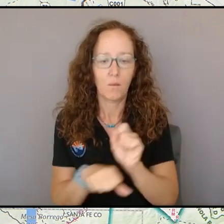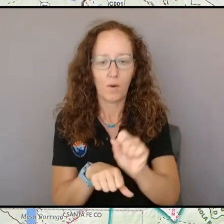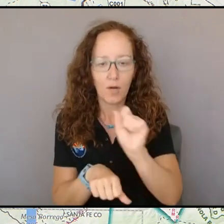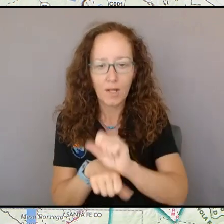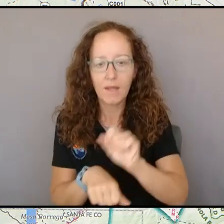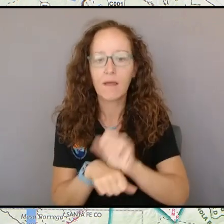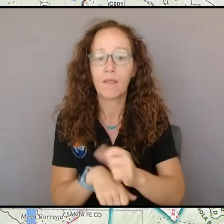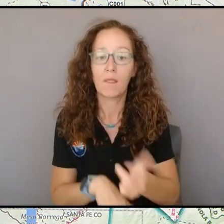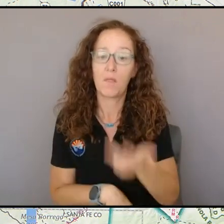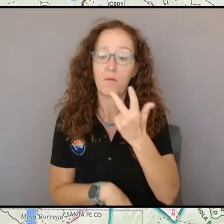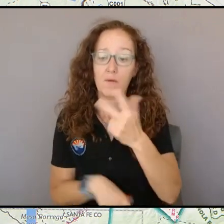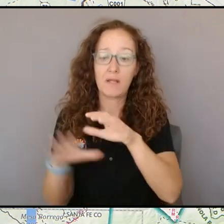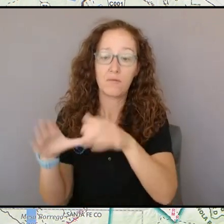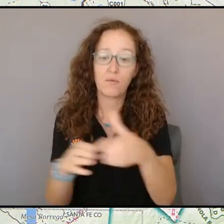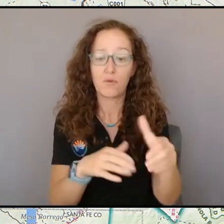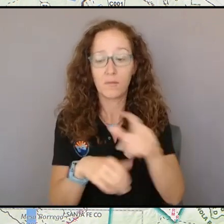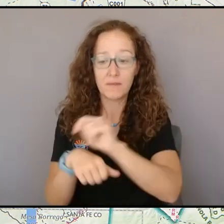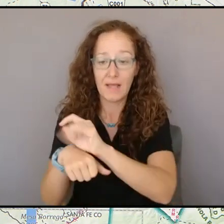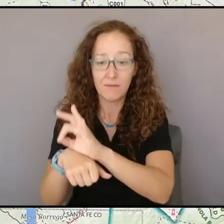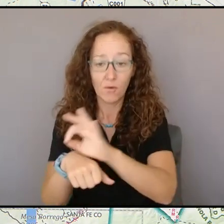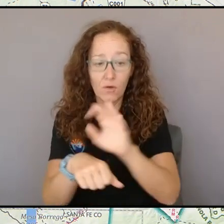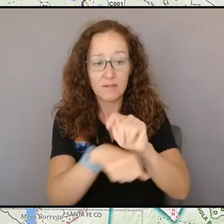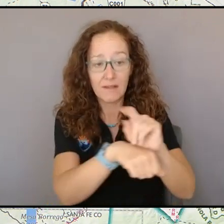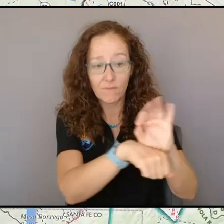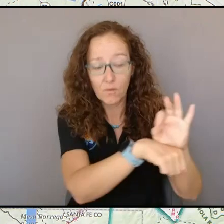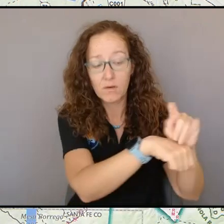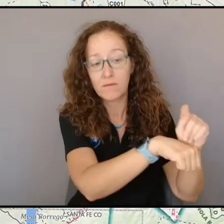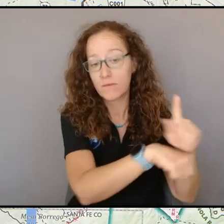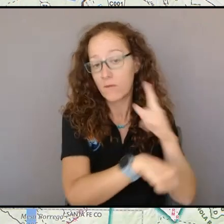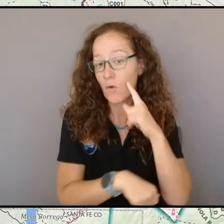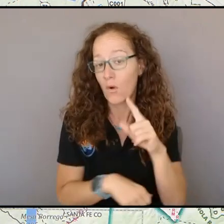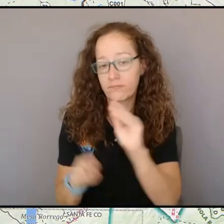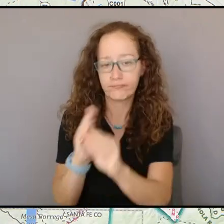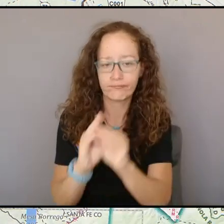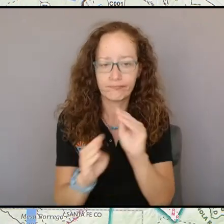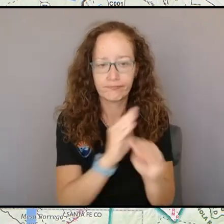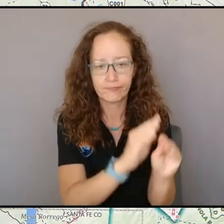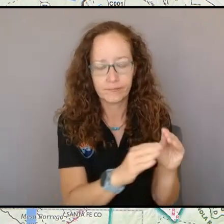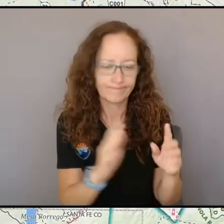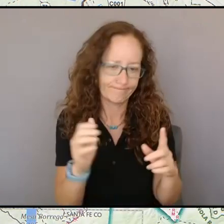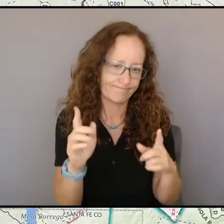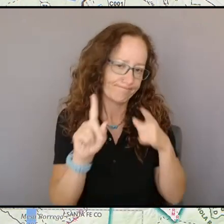they're doing is working on these lines that you see on